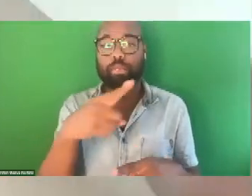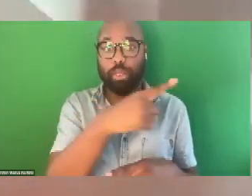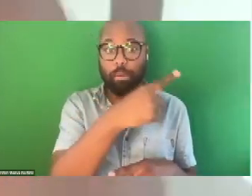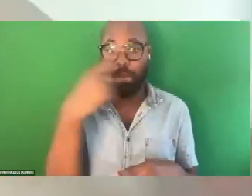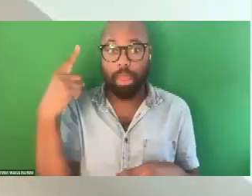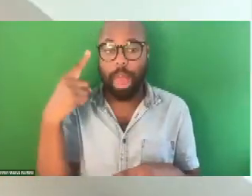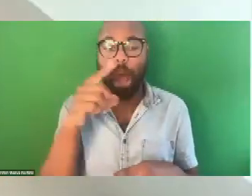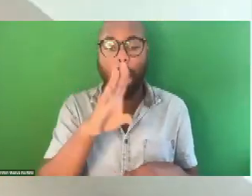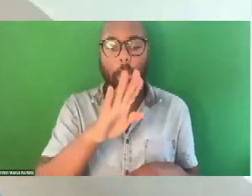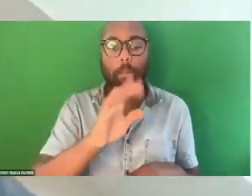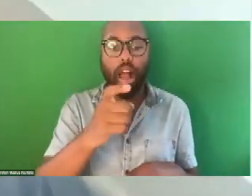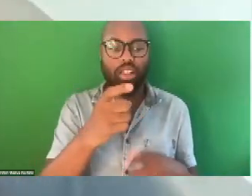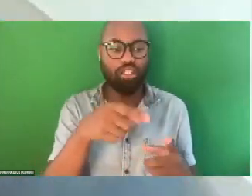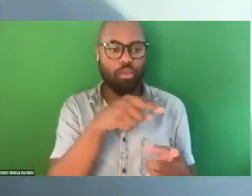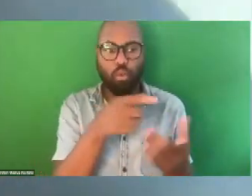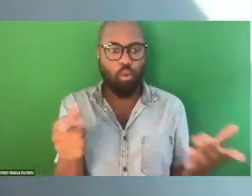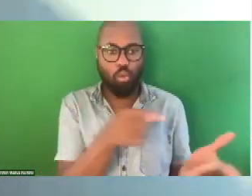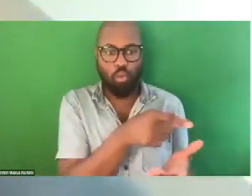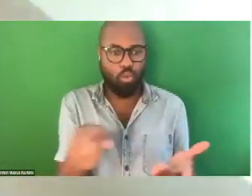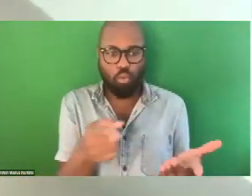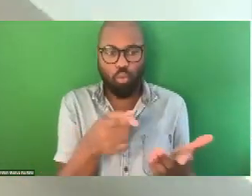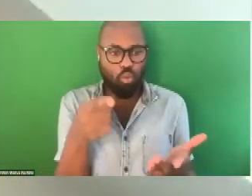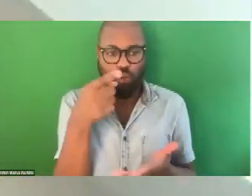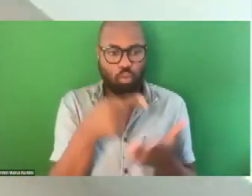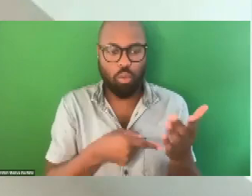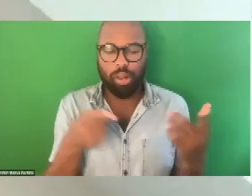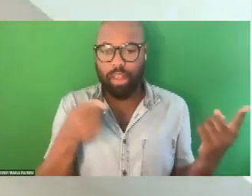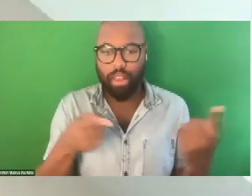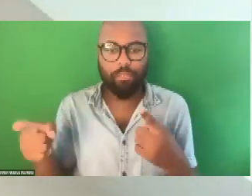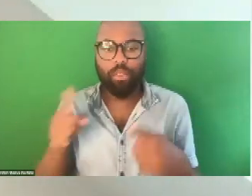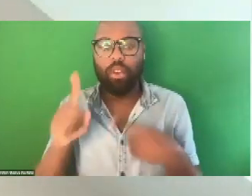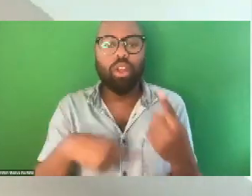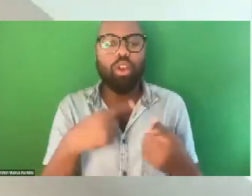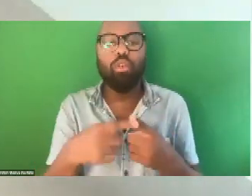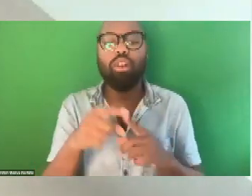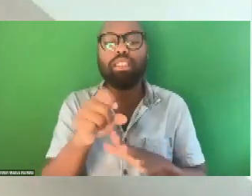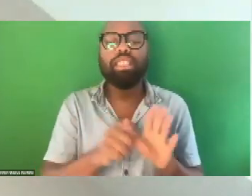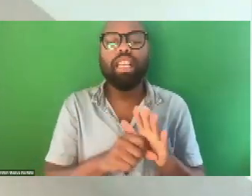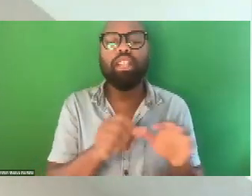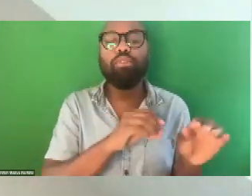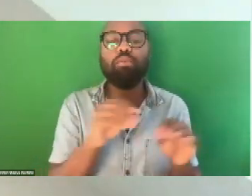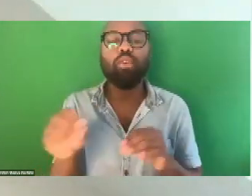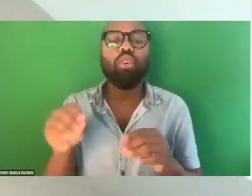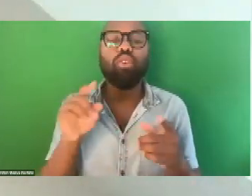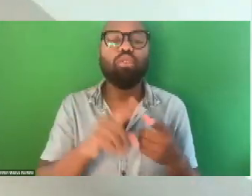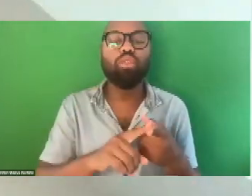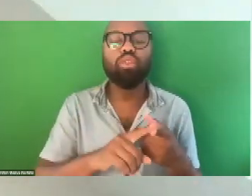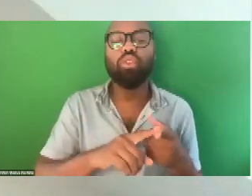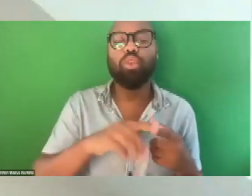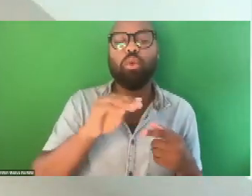the heck is going on when states move to Medicaid, managed care is a huge problem.